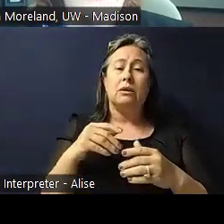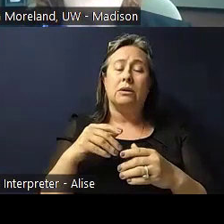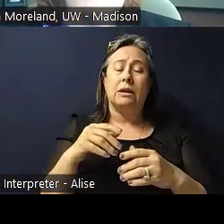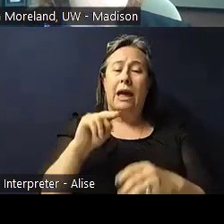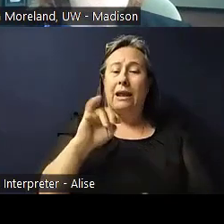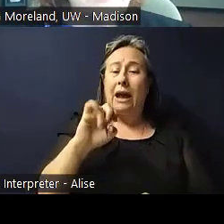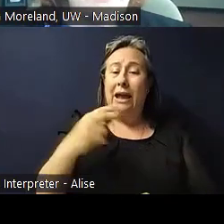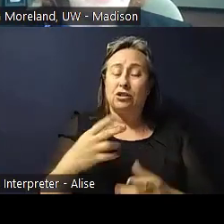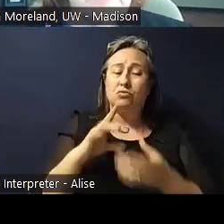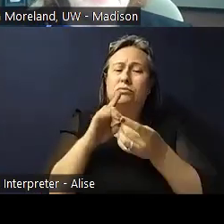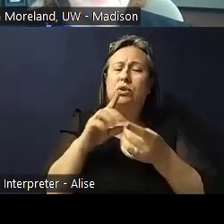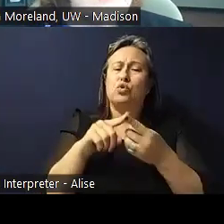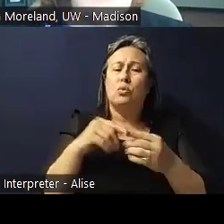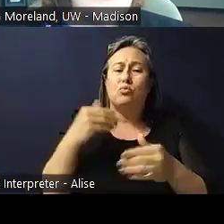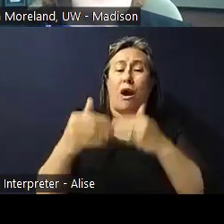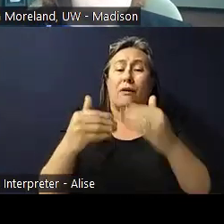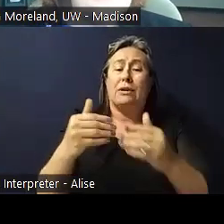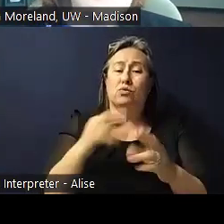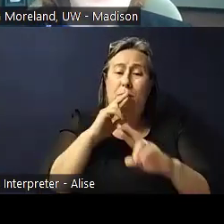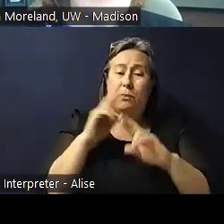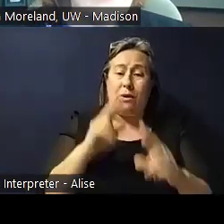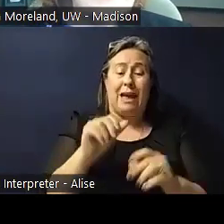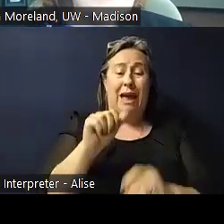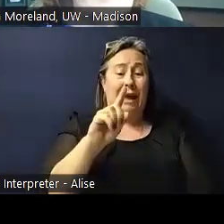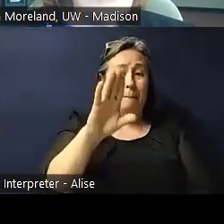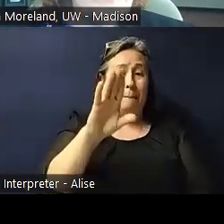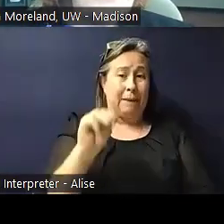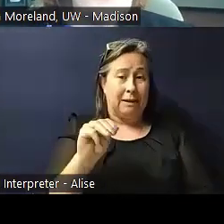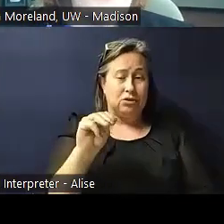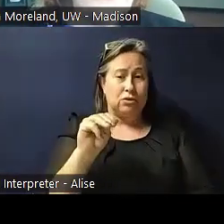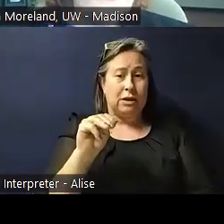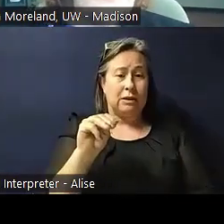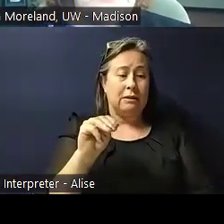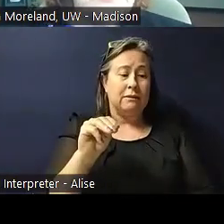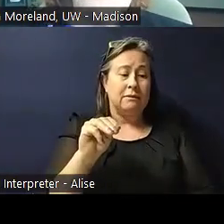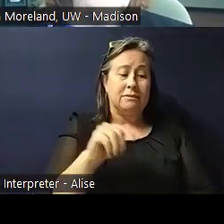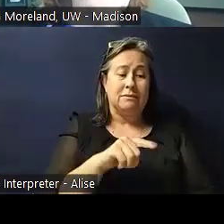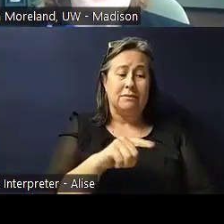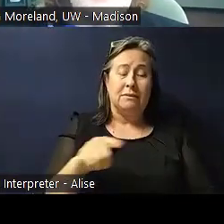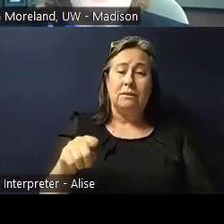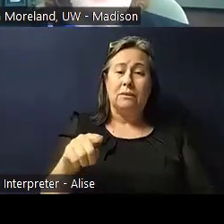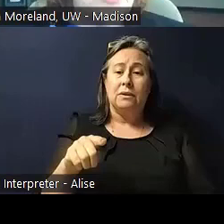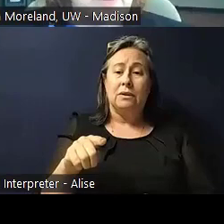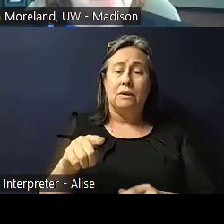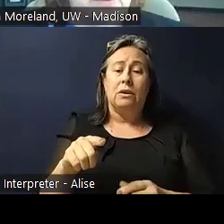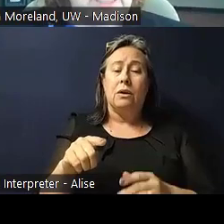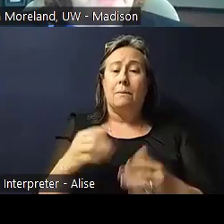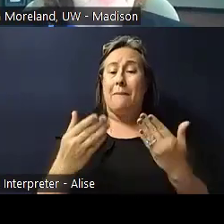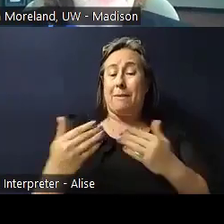so administratively those of you on this call may well be responsible for financial reporting,